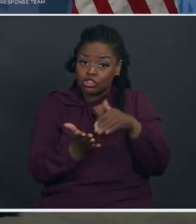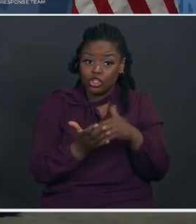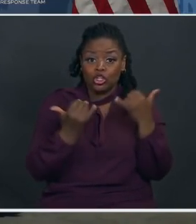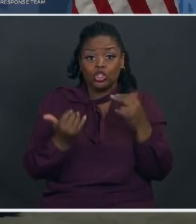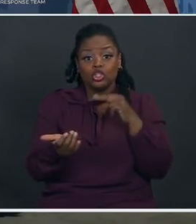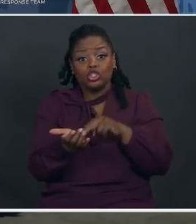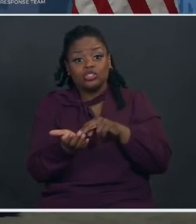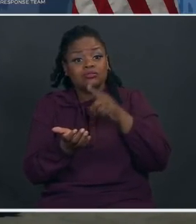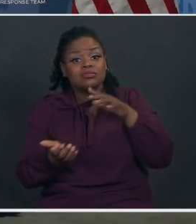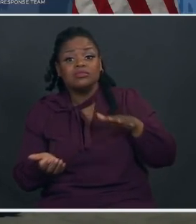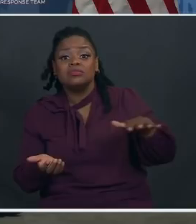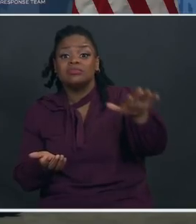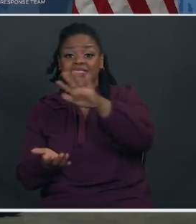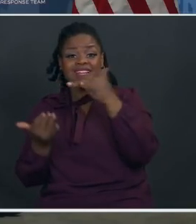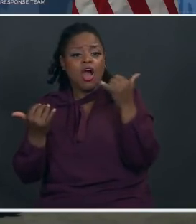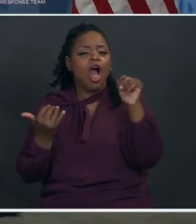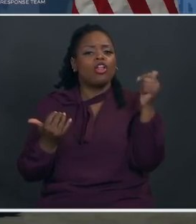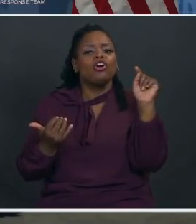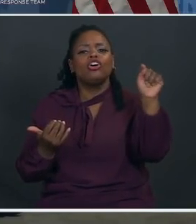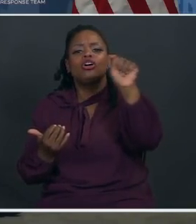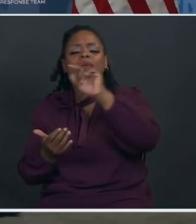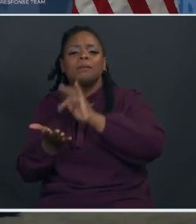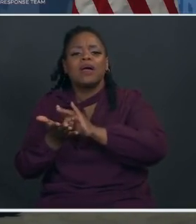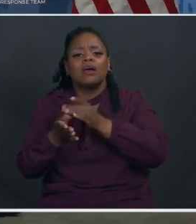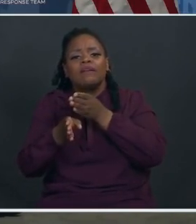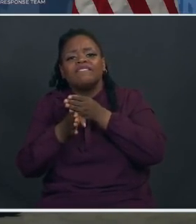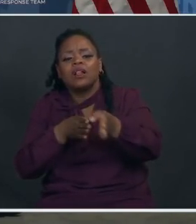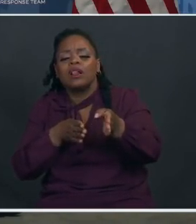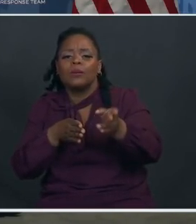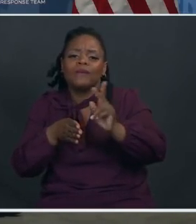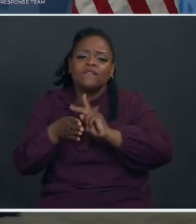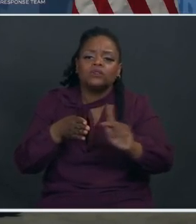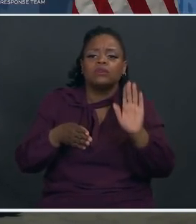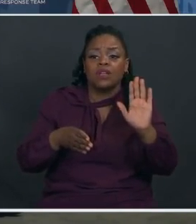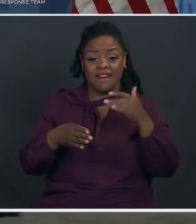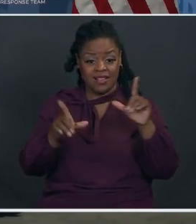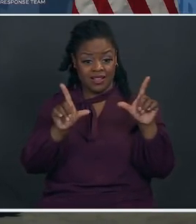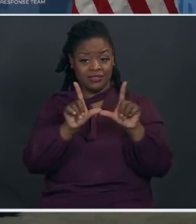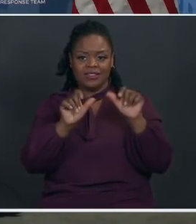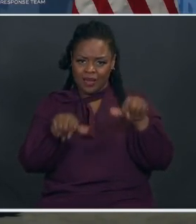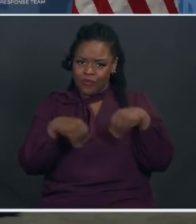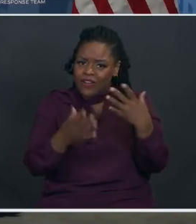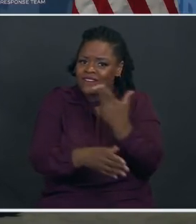practitioners who are licensed in their home states to administer shots across state lines.